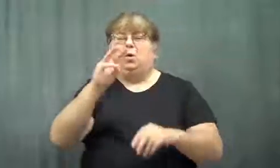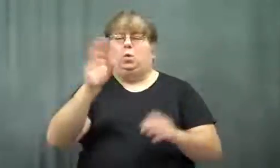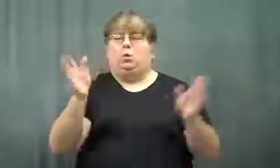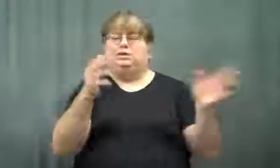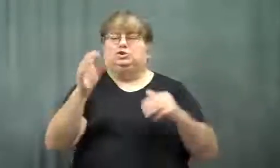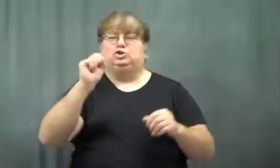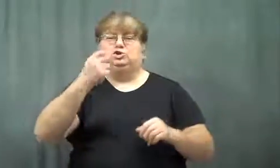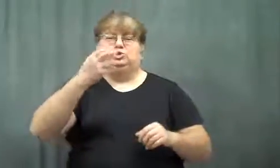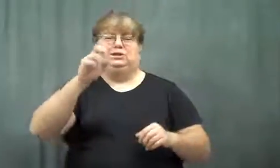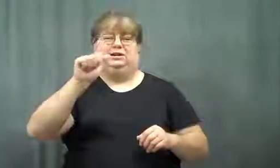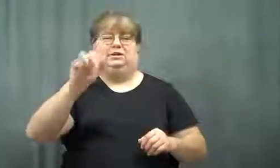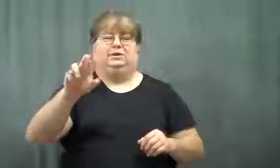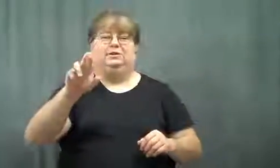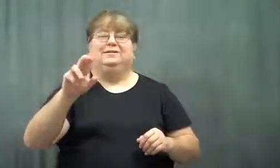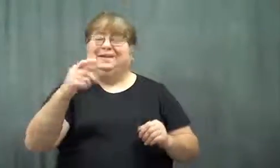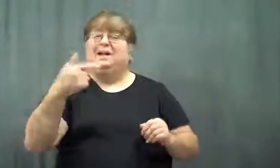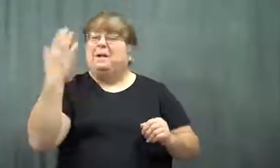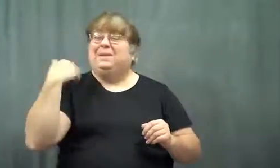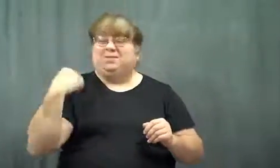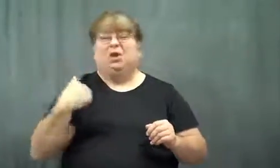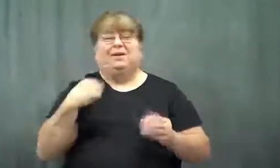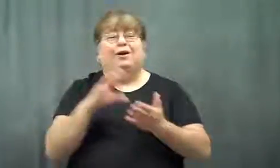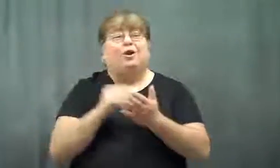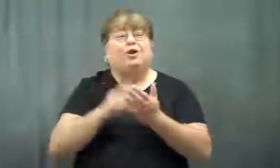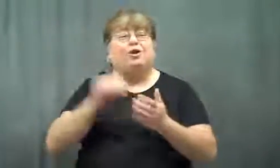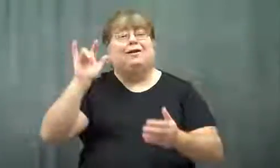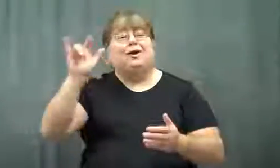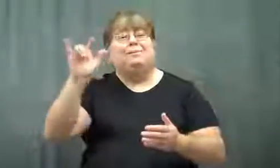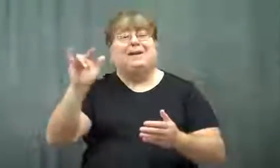Wind shear is also important. When I took flying lessons,